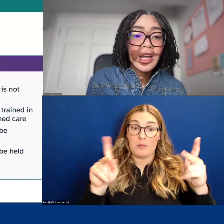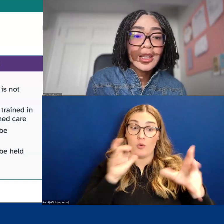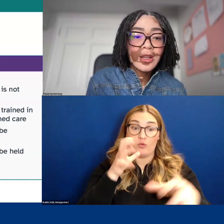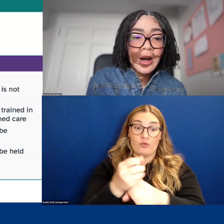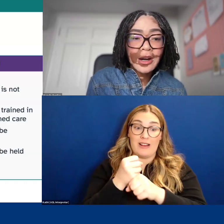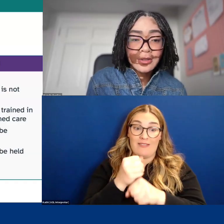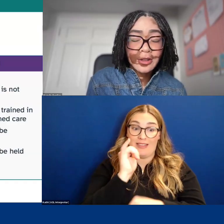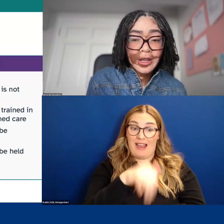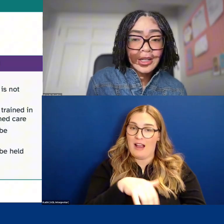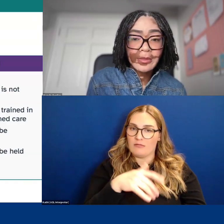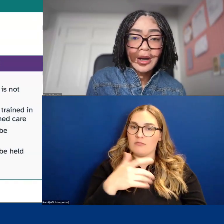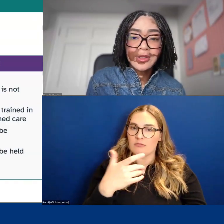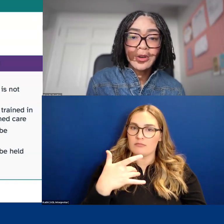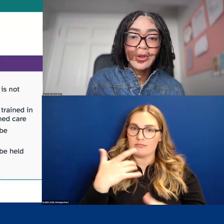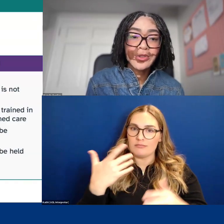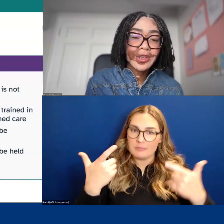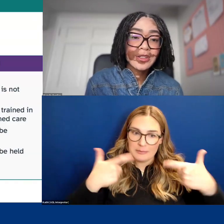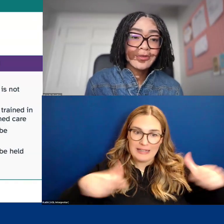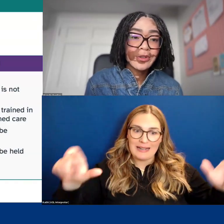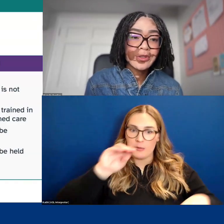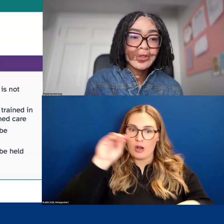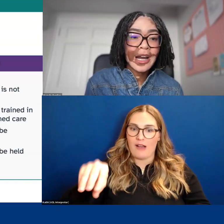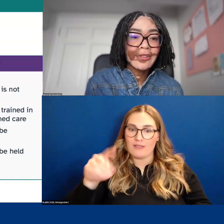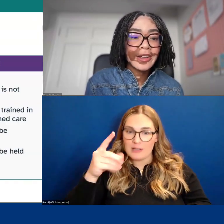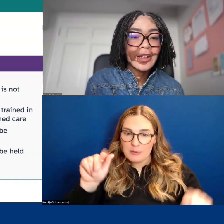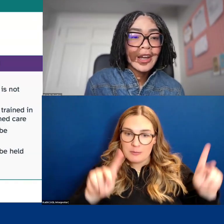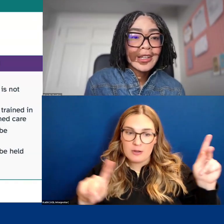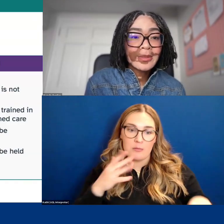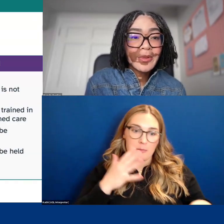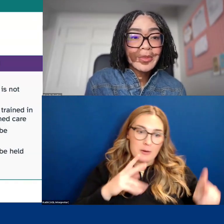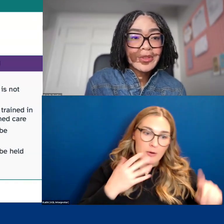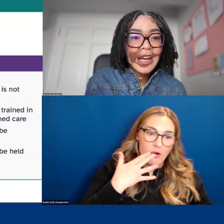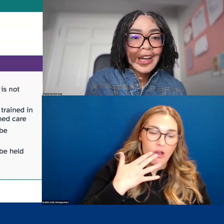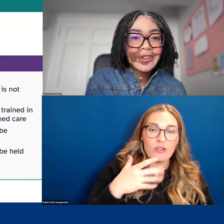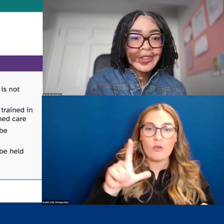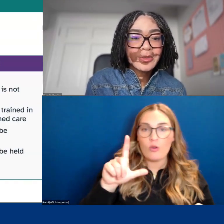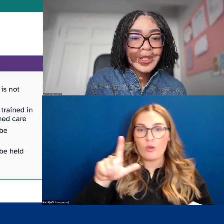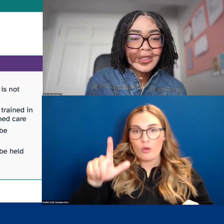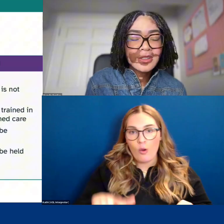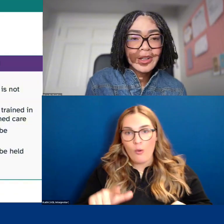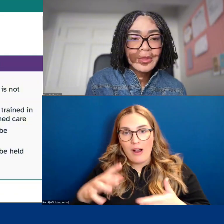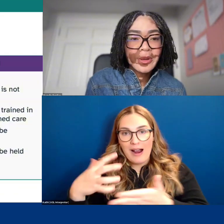and low-income households. So these are folks who are having some of the most adverse risks during the